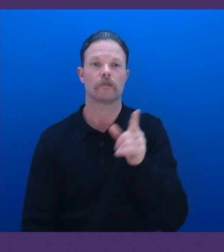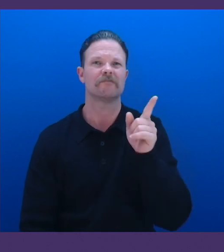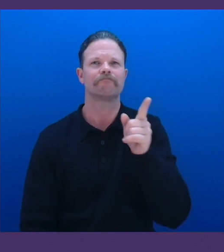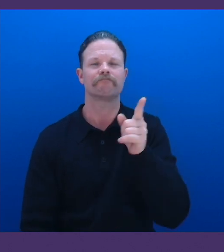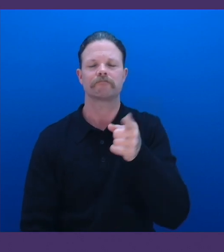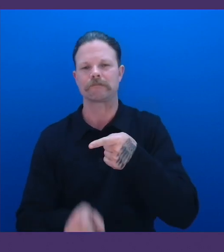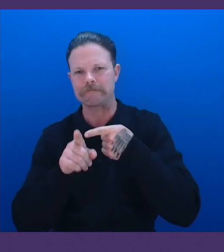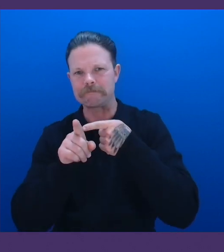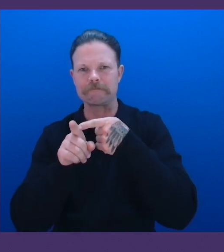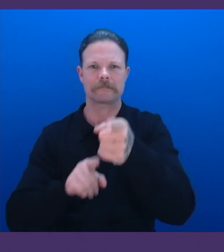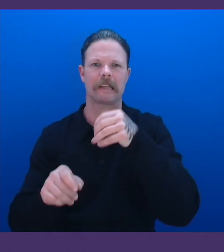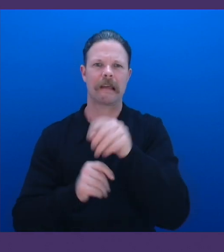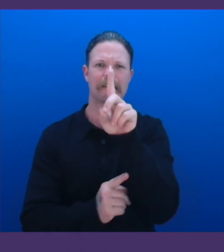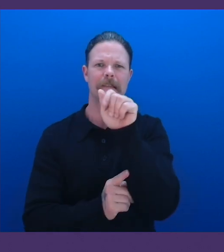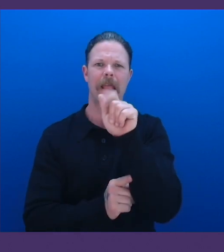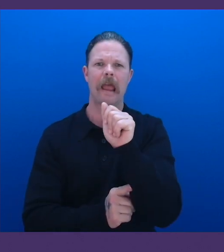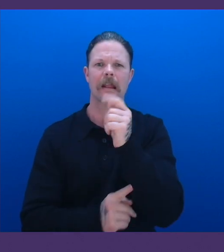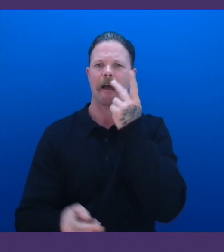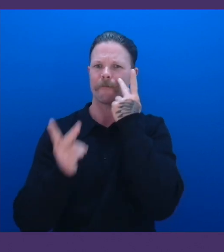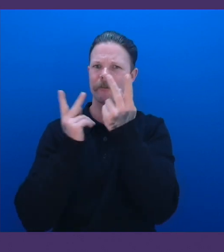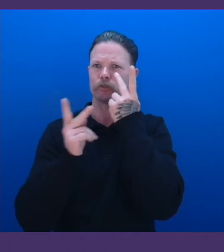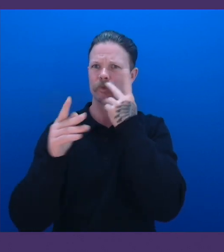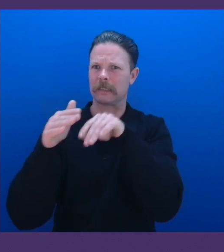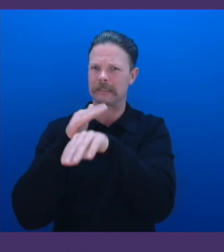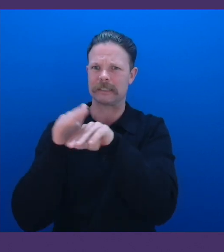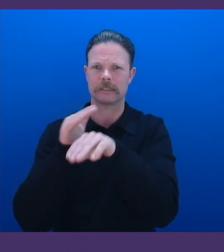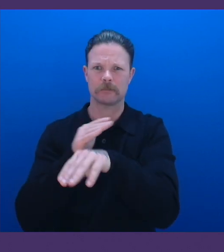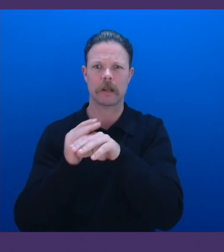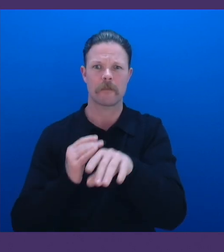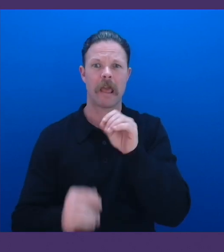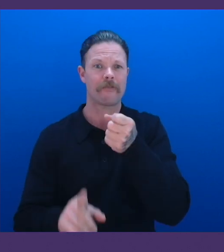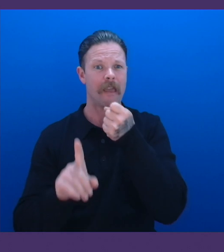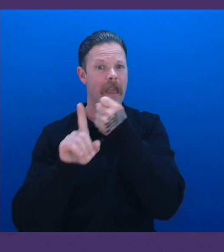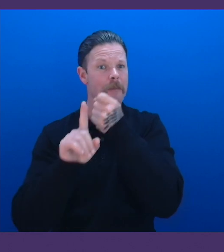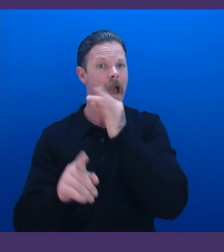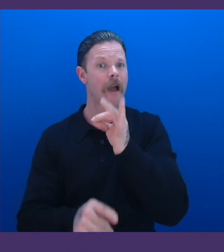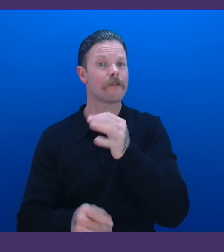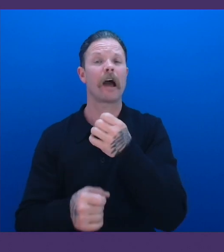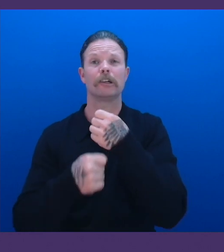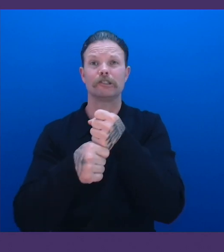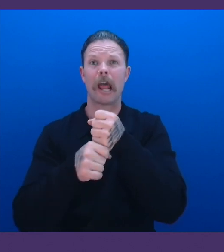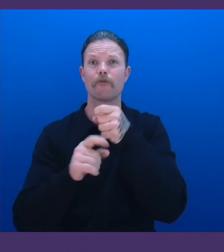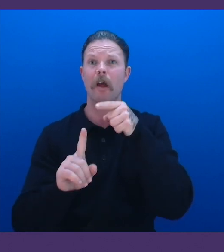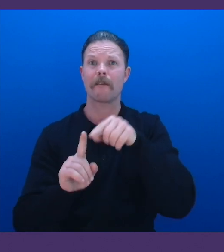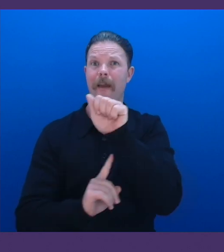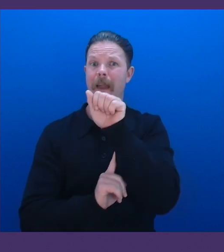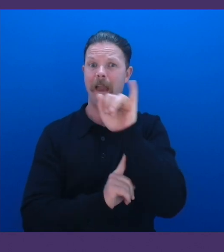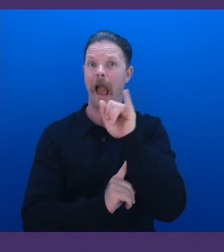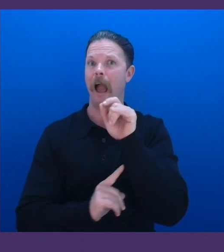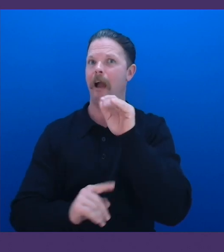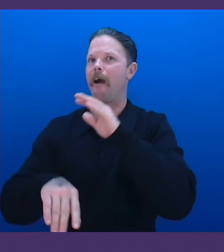and the impact of generative AI on accessibility. Another hat that Léonie wears is as chair